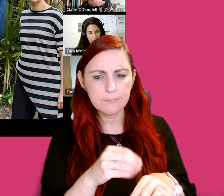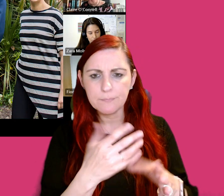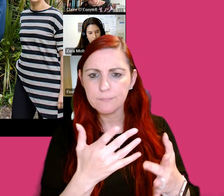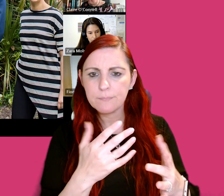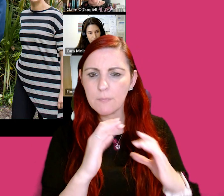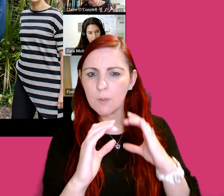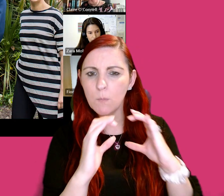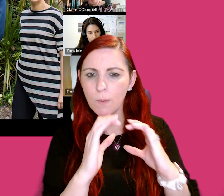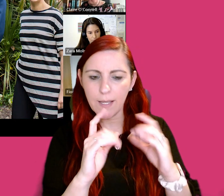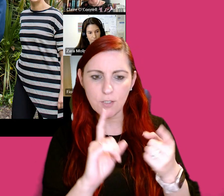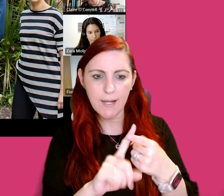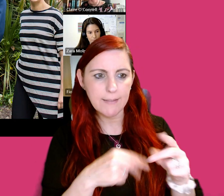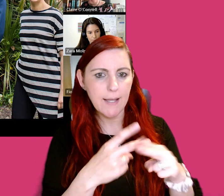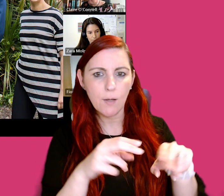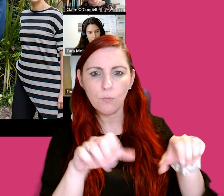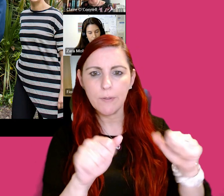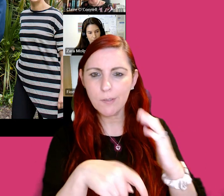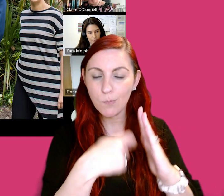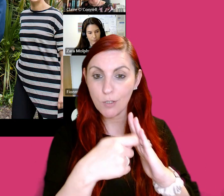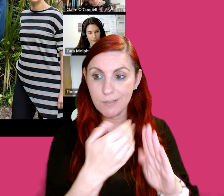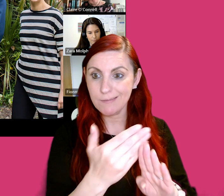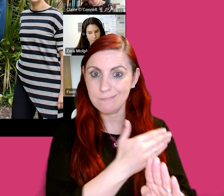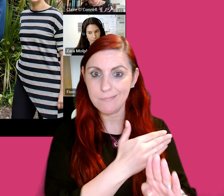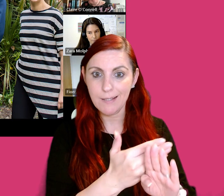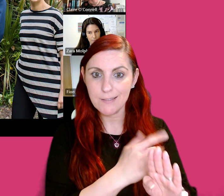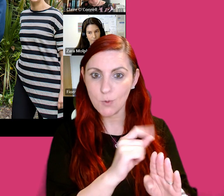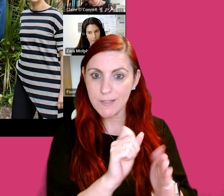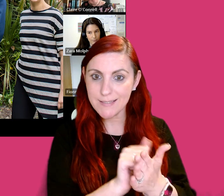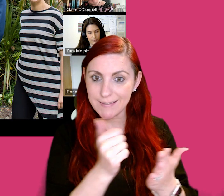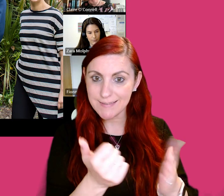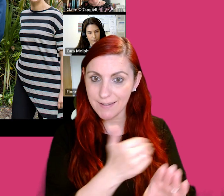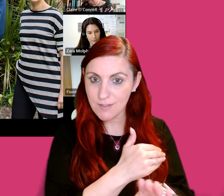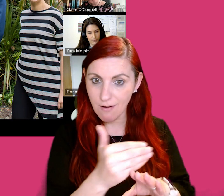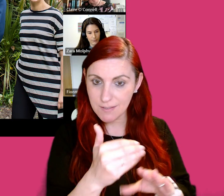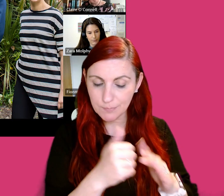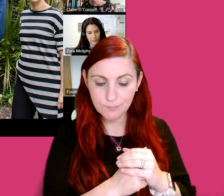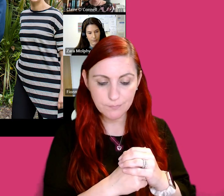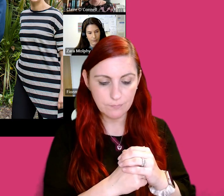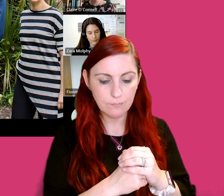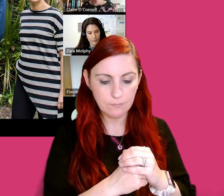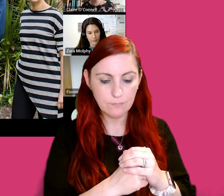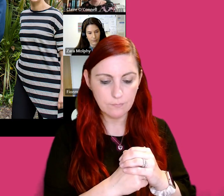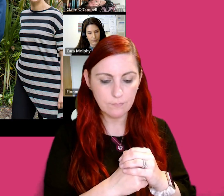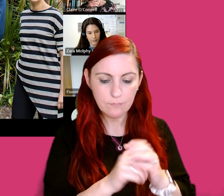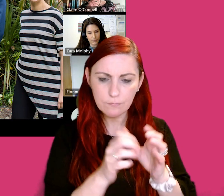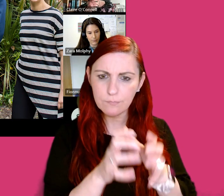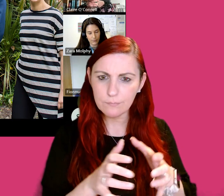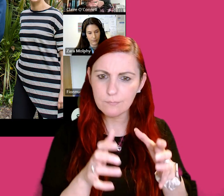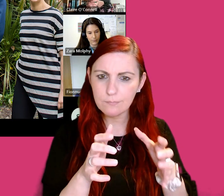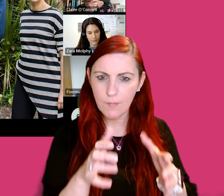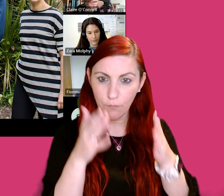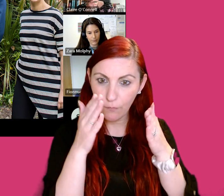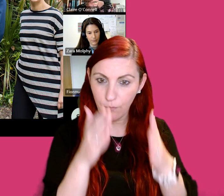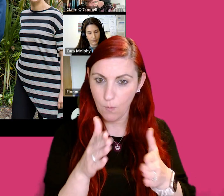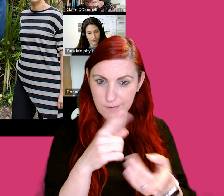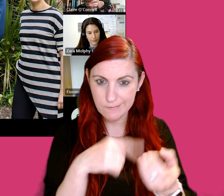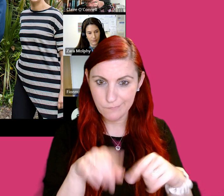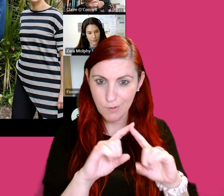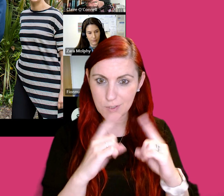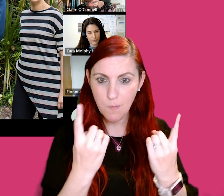and Outreach projects since 2016 it's a uh it's a very big uh focus of our department uh to share